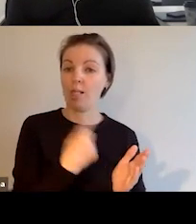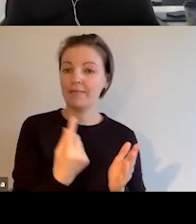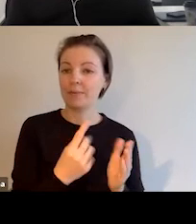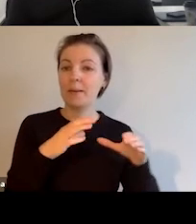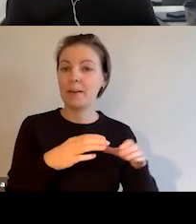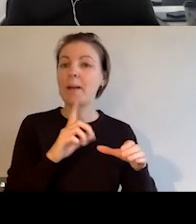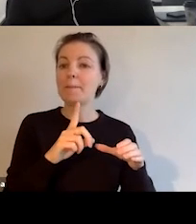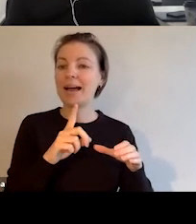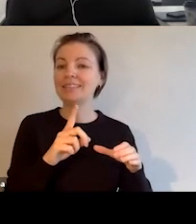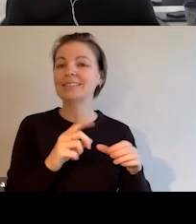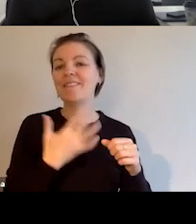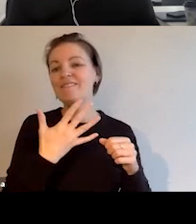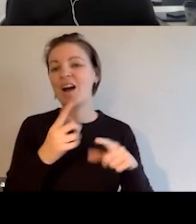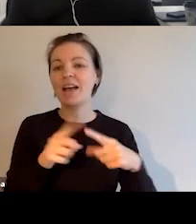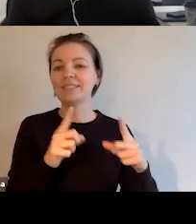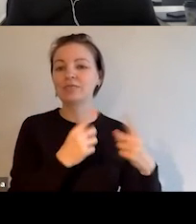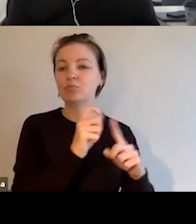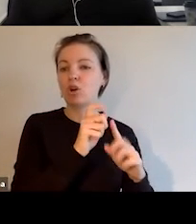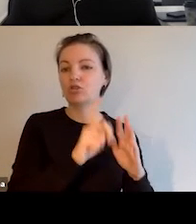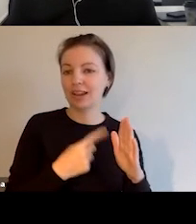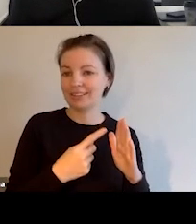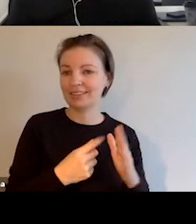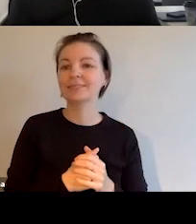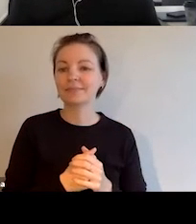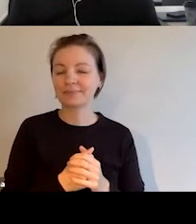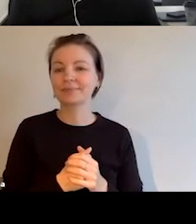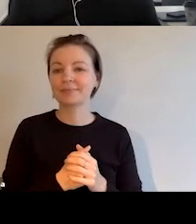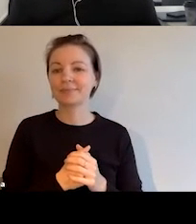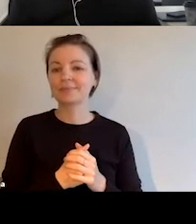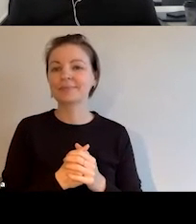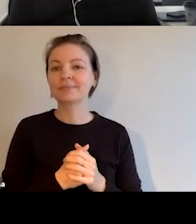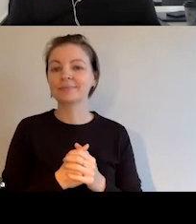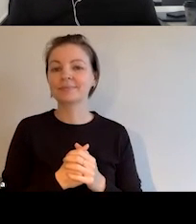working with other disciplines, but once a week they do come back with all the visual arts peers